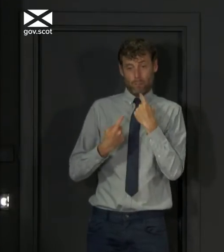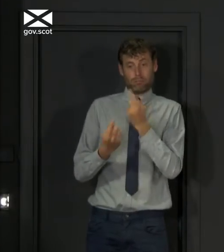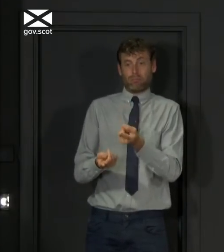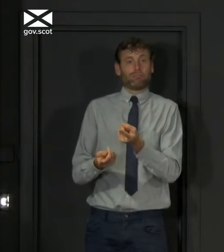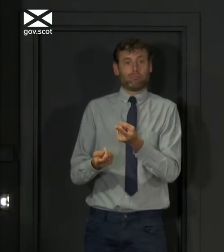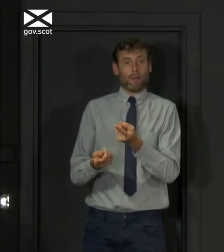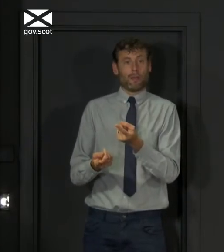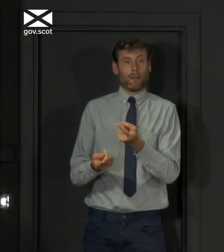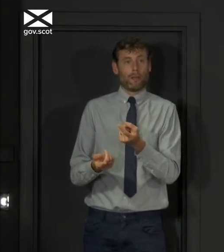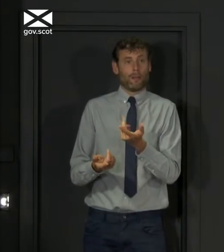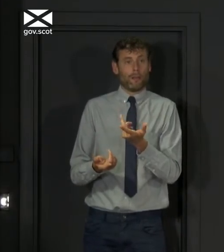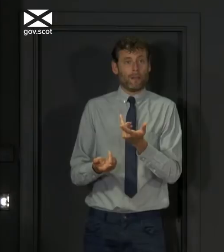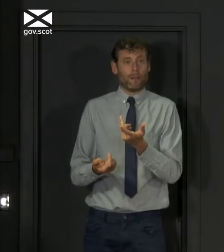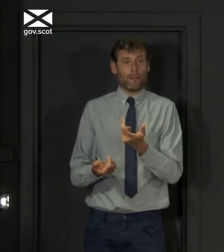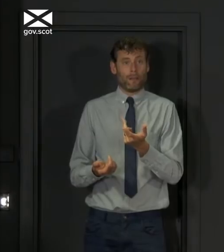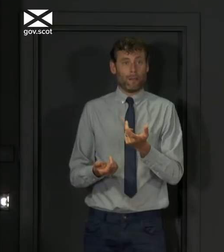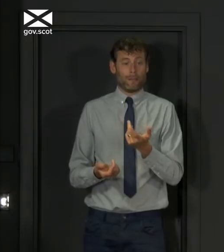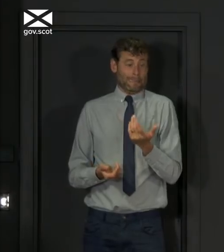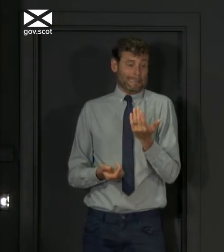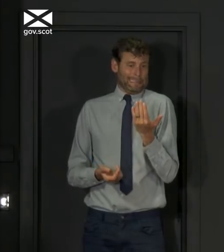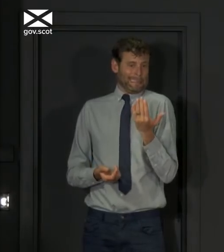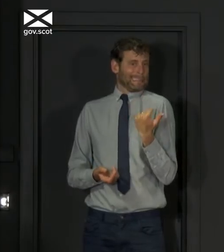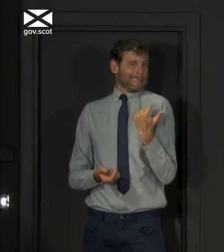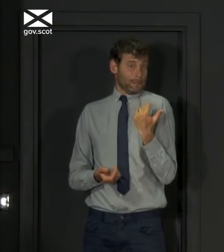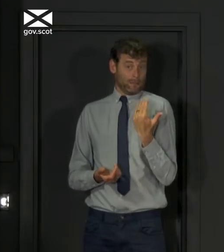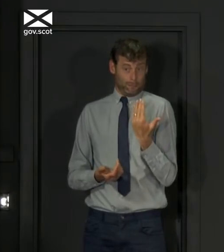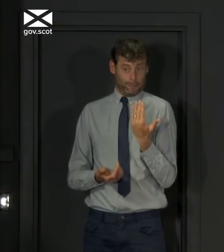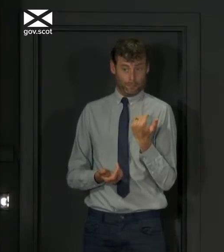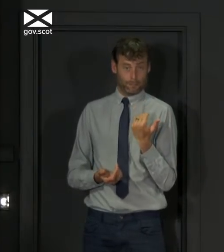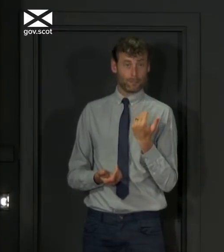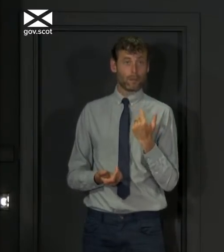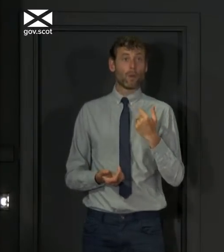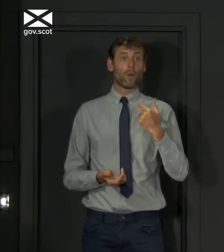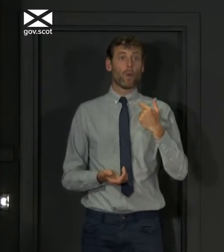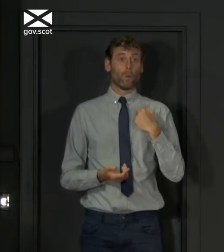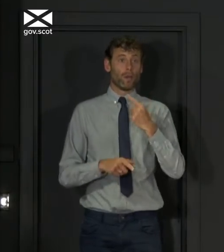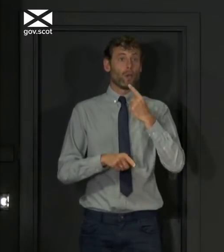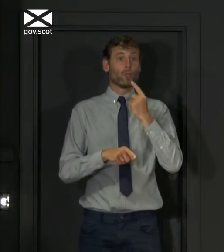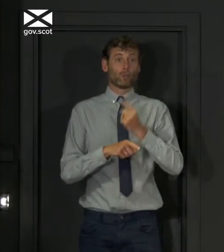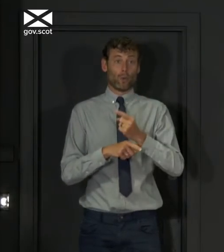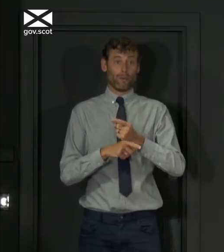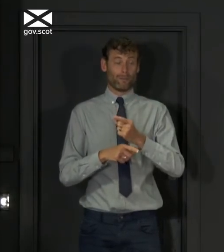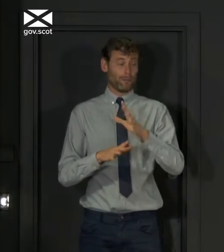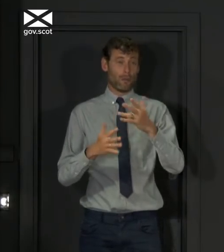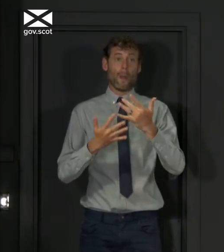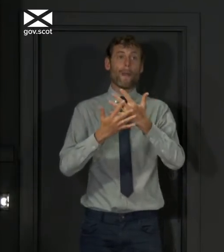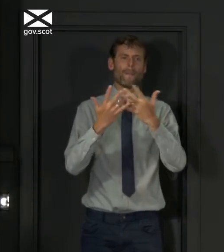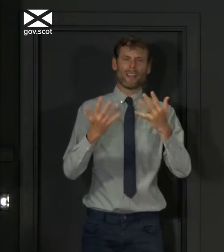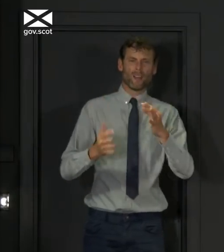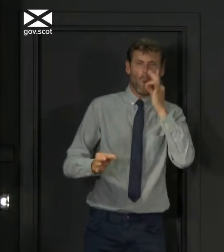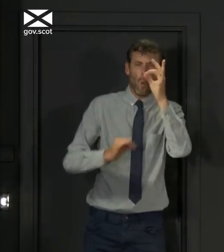you know it's not that long ago these briefings were dominated by, understandably and legitimately,